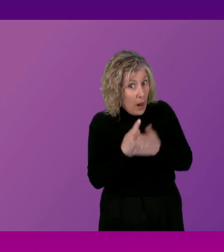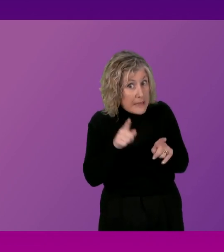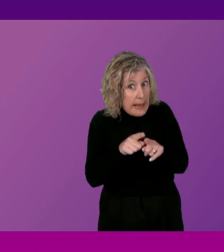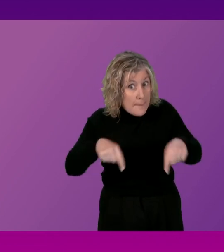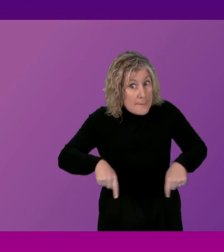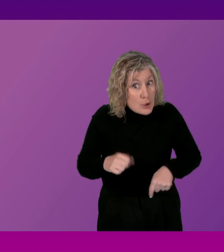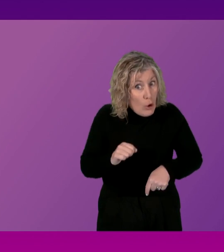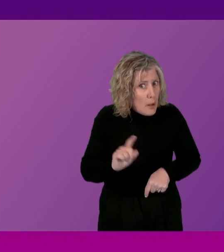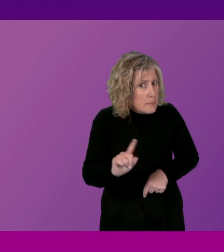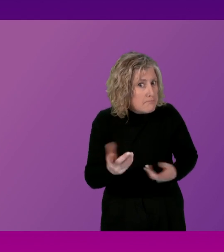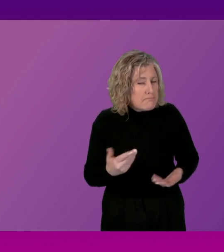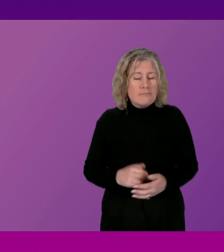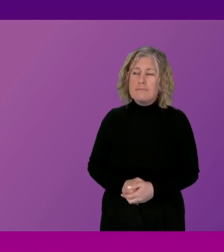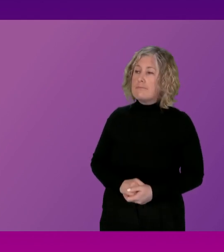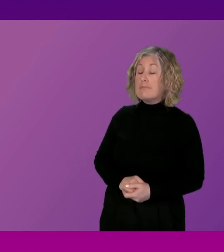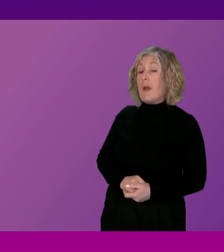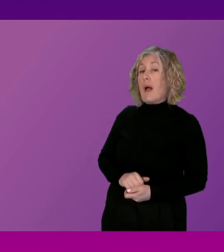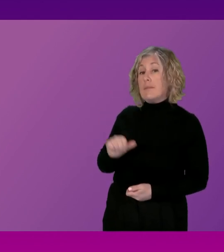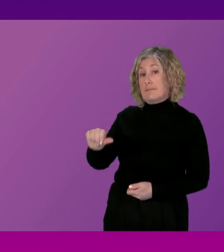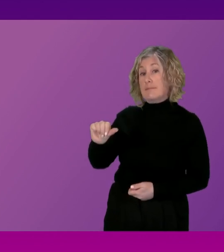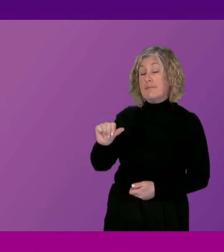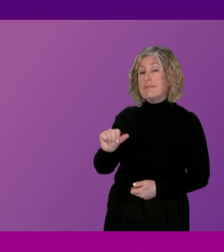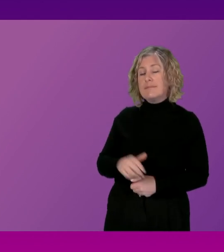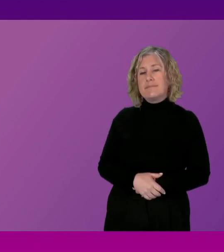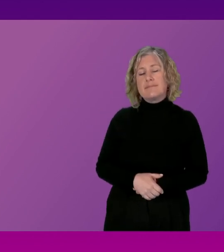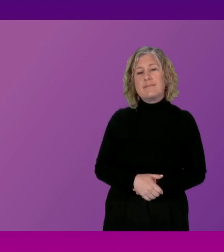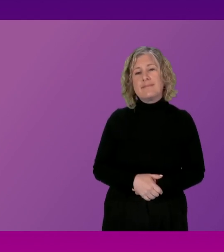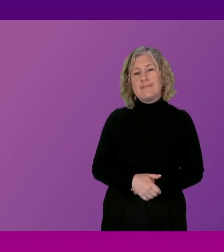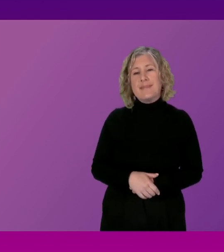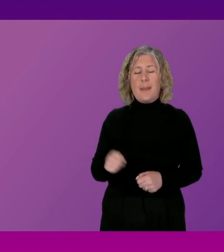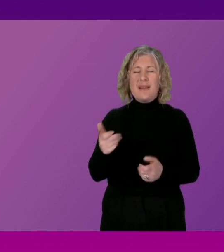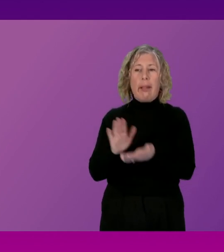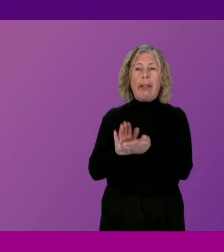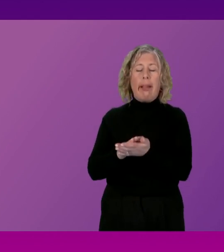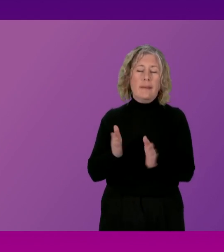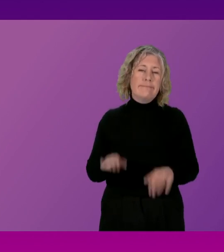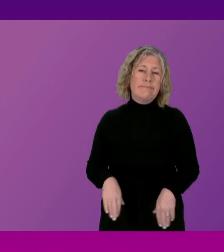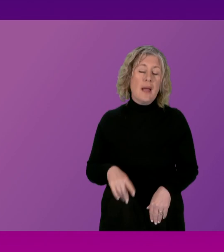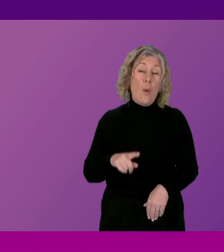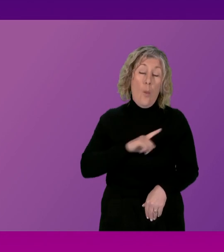The lacklustre response to that question from the member’s own colleagues is probably